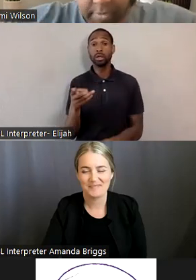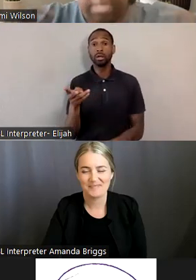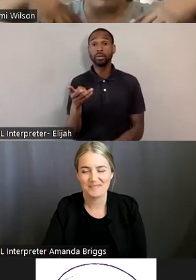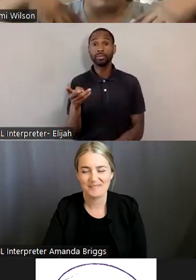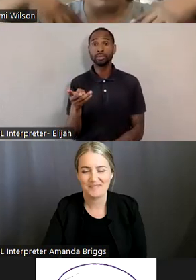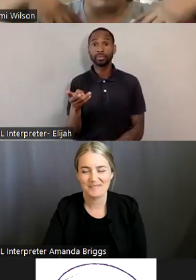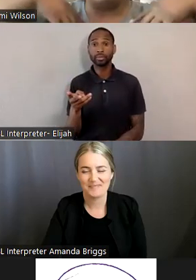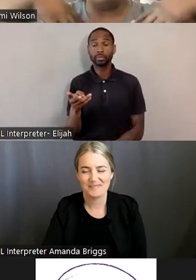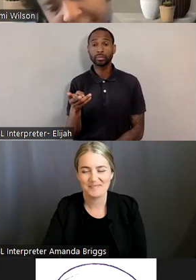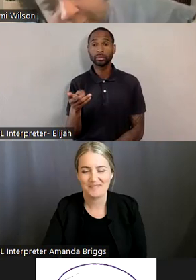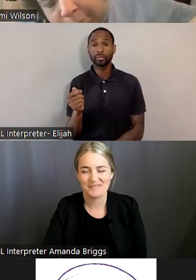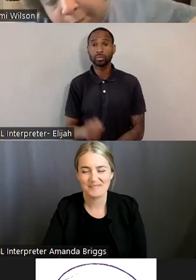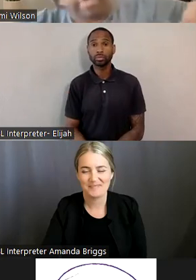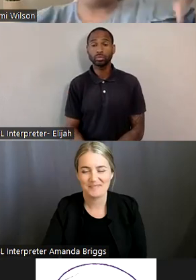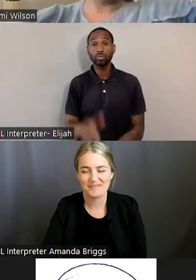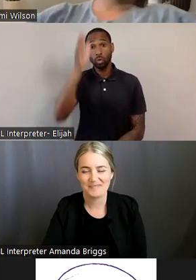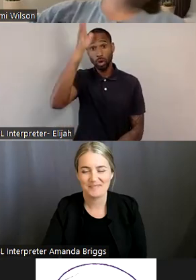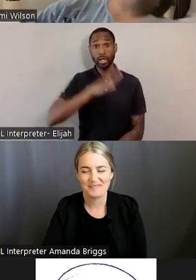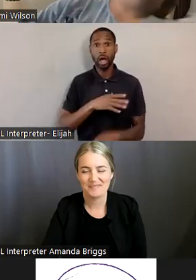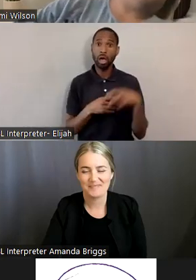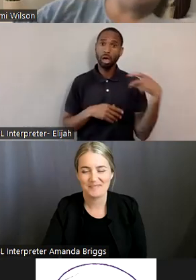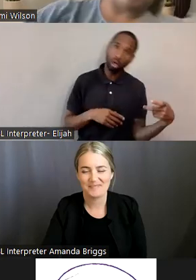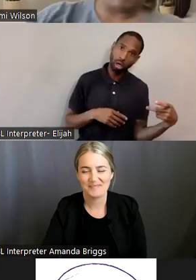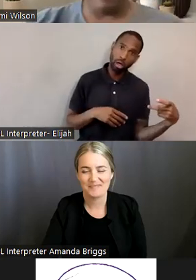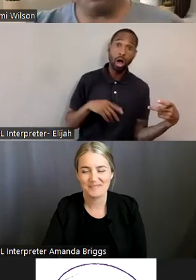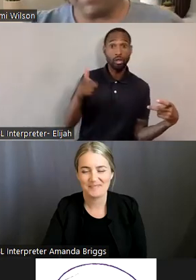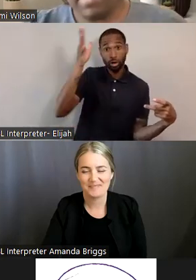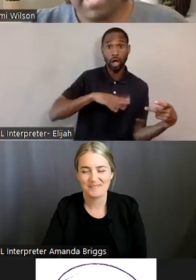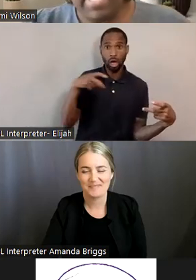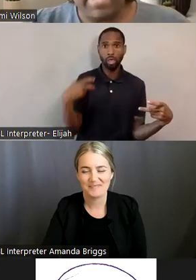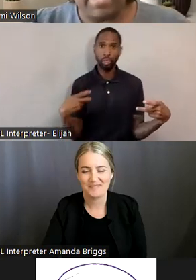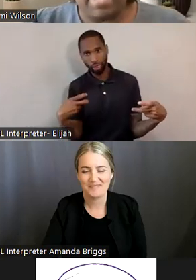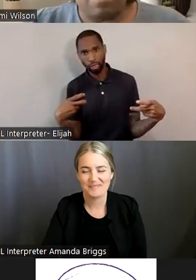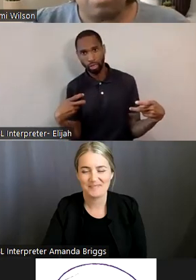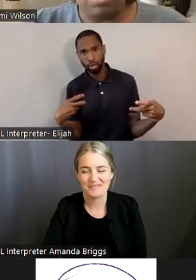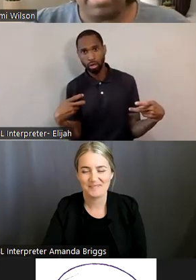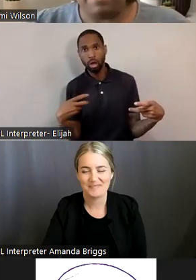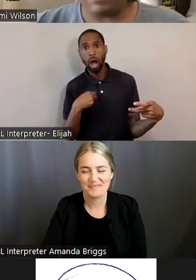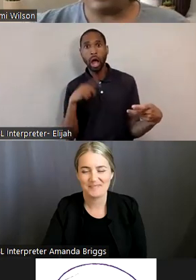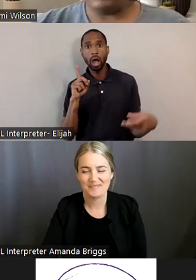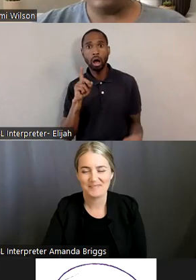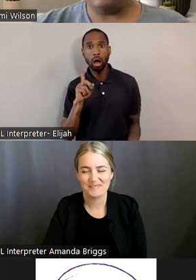there. One slumped forward and one slumped to the side. And I approached them